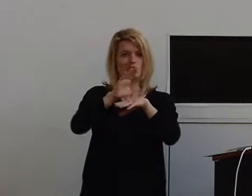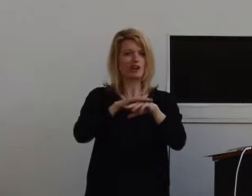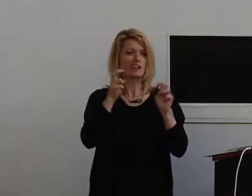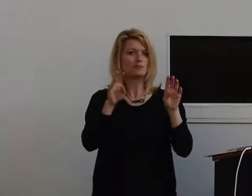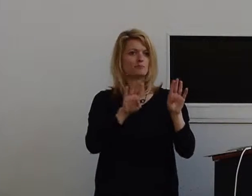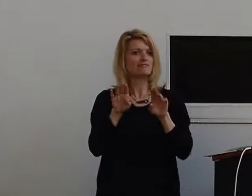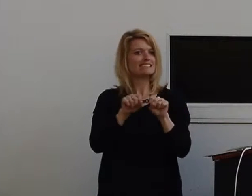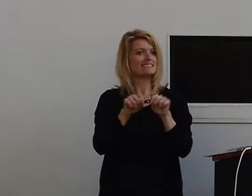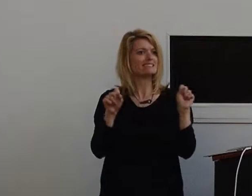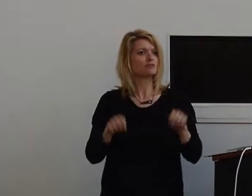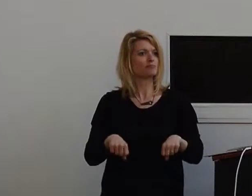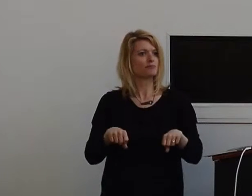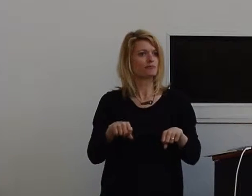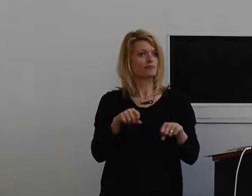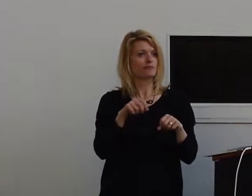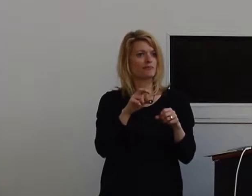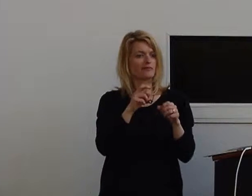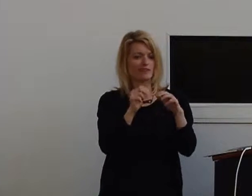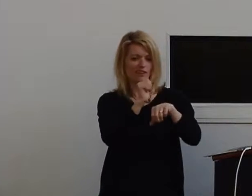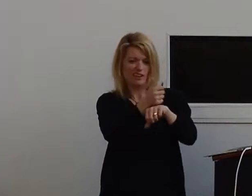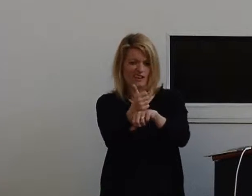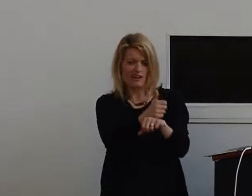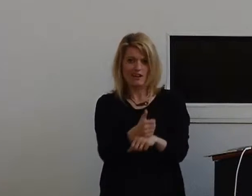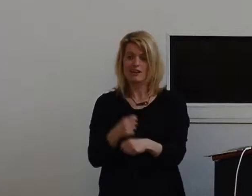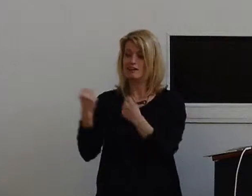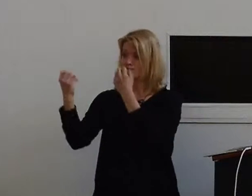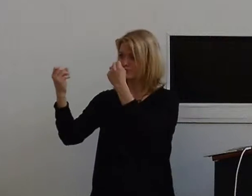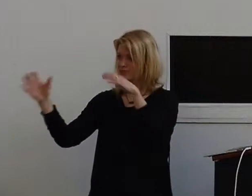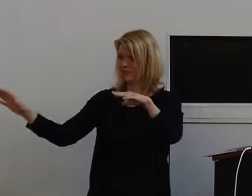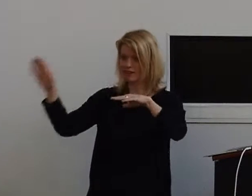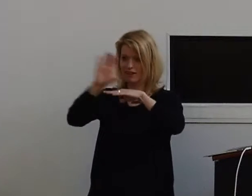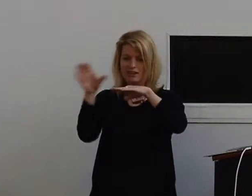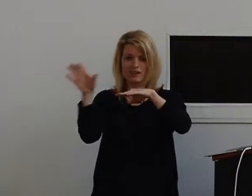Avatars can be built on behavior, and signed dialogue systems.